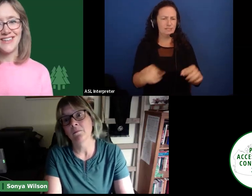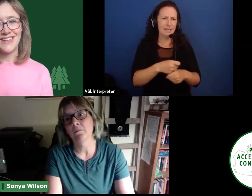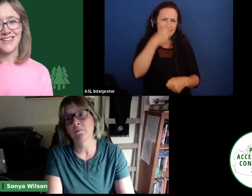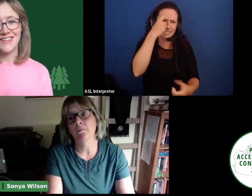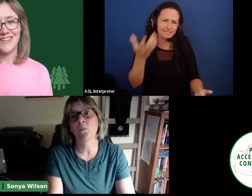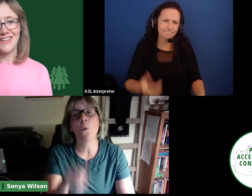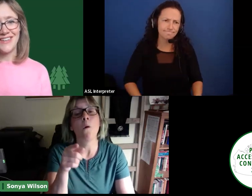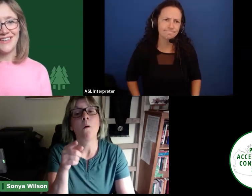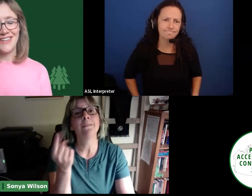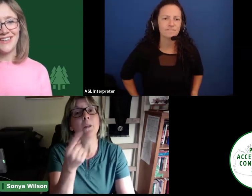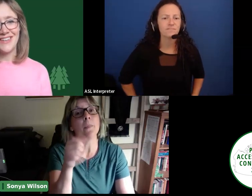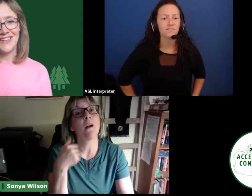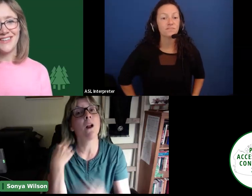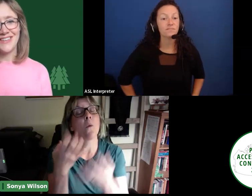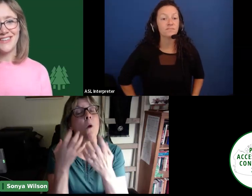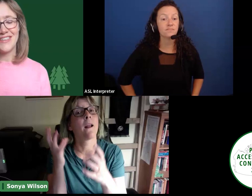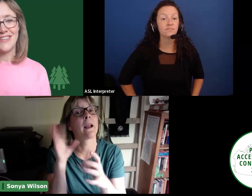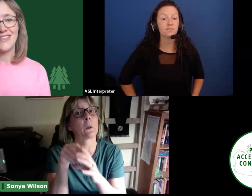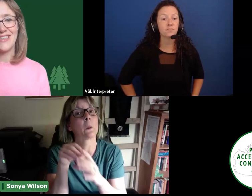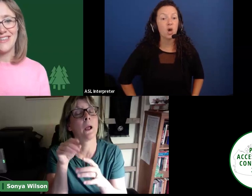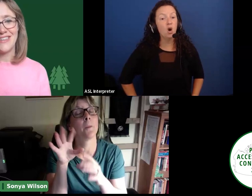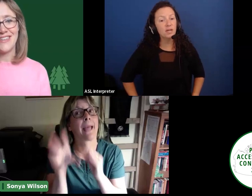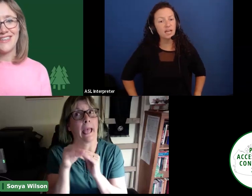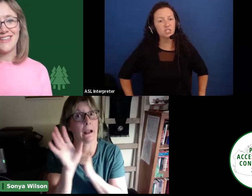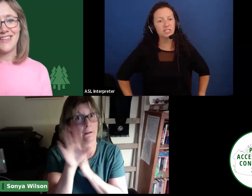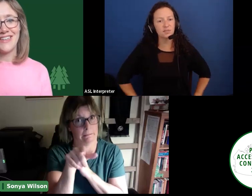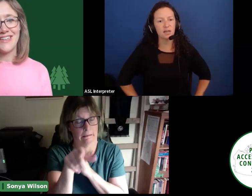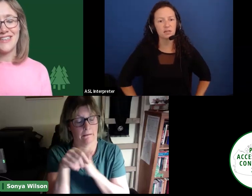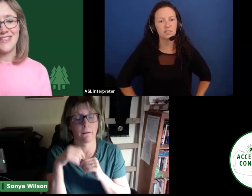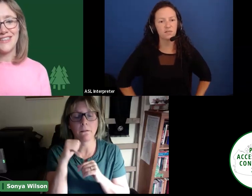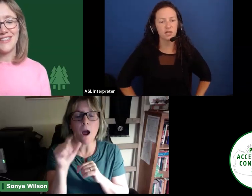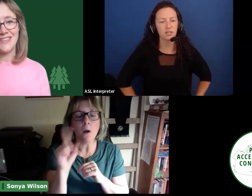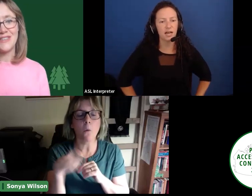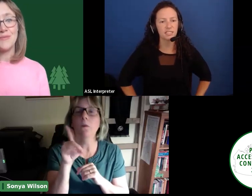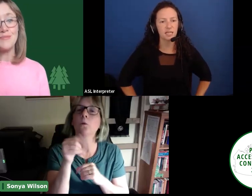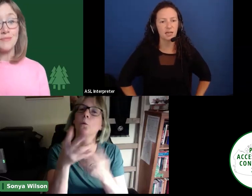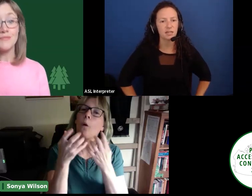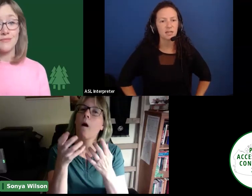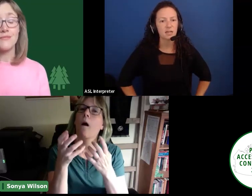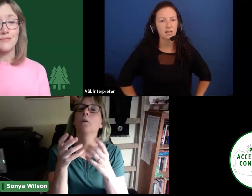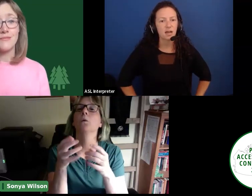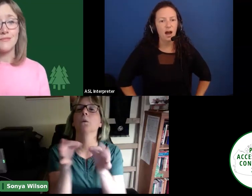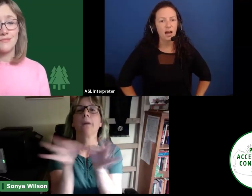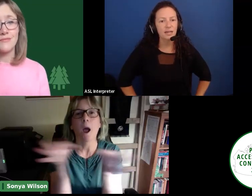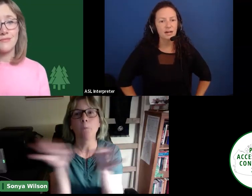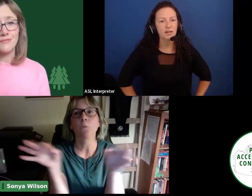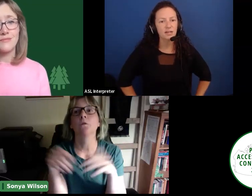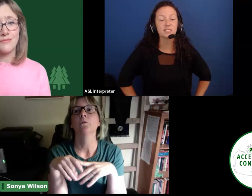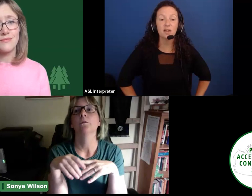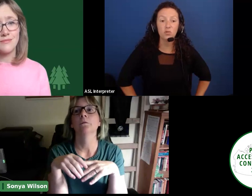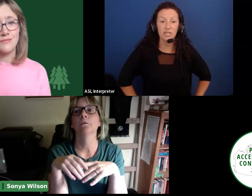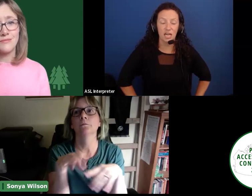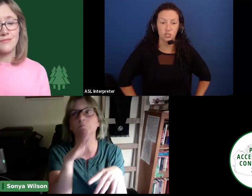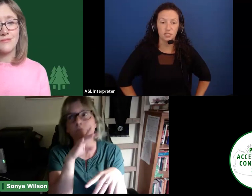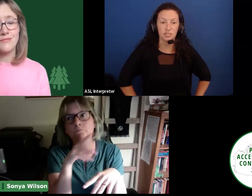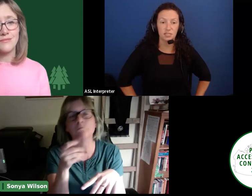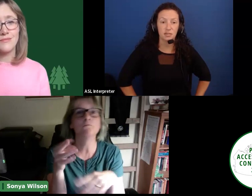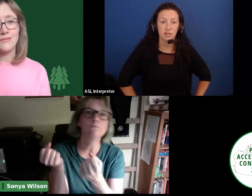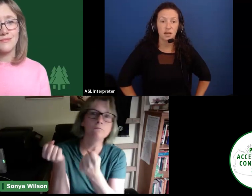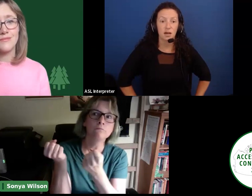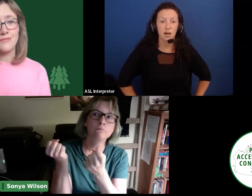Oh, and actually something else if I could add to that. I, it's not only captions.